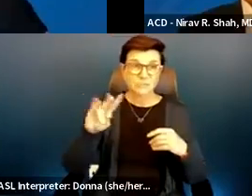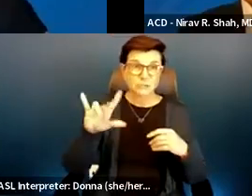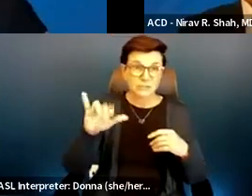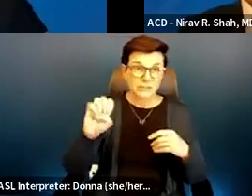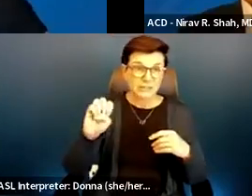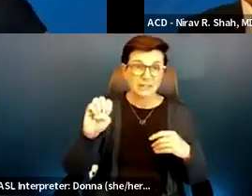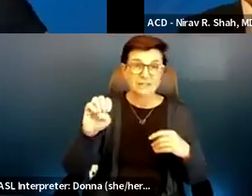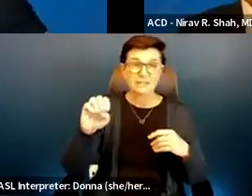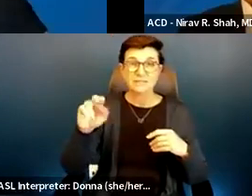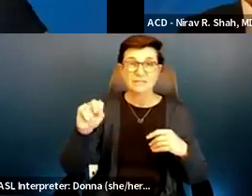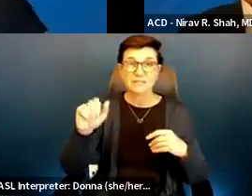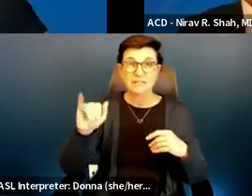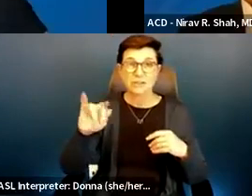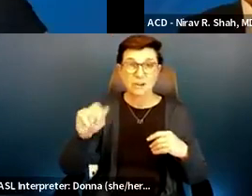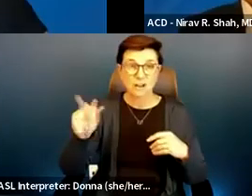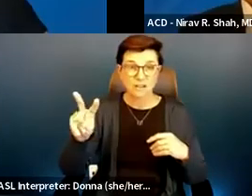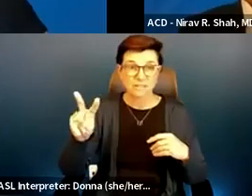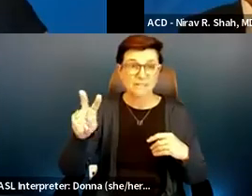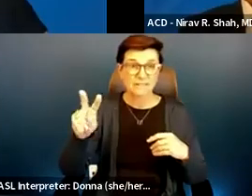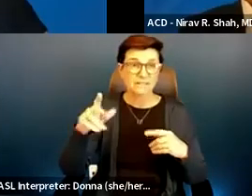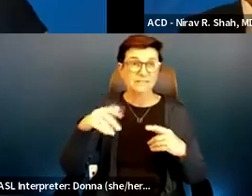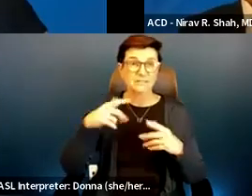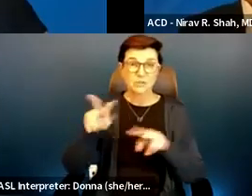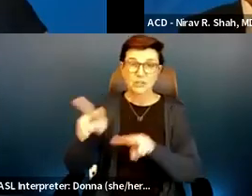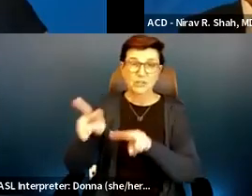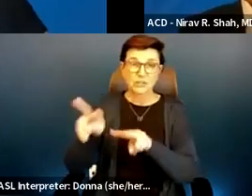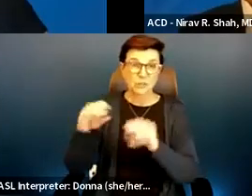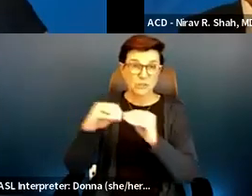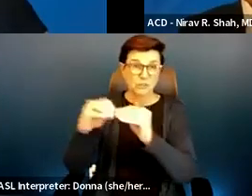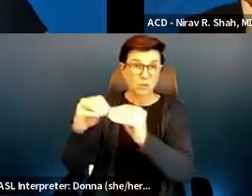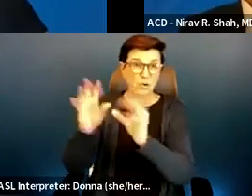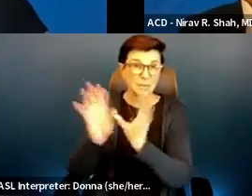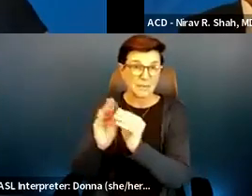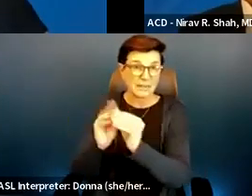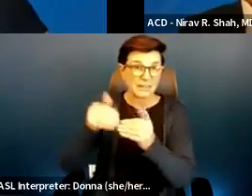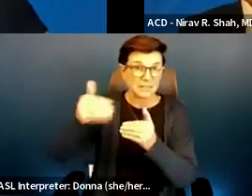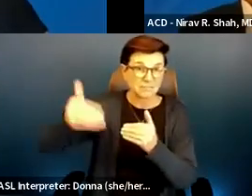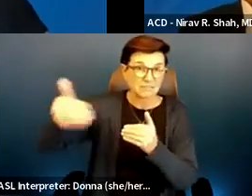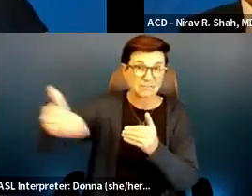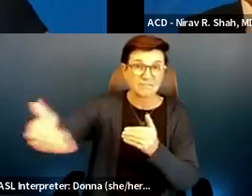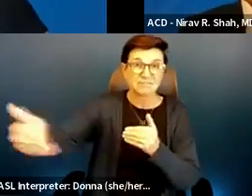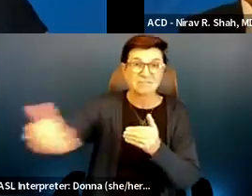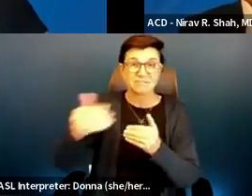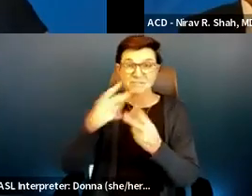and we're looking forward to the next couple of meetings when you have time for the work on those issues you laid out today.